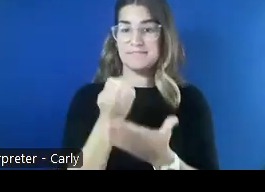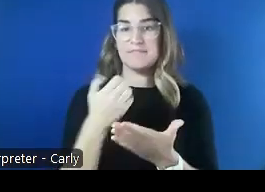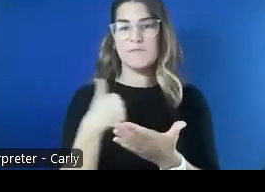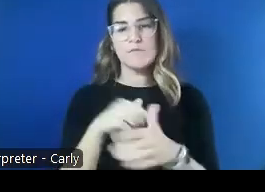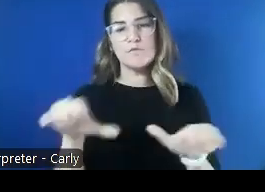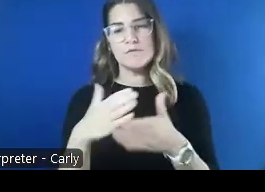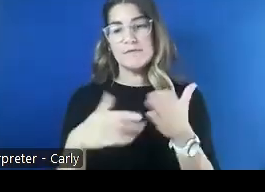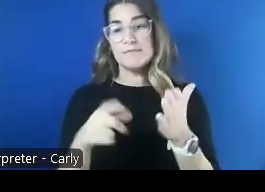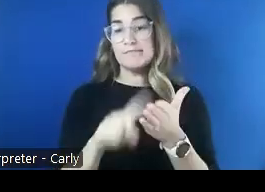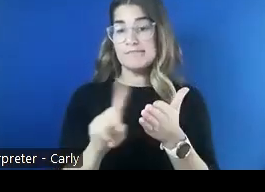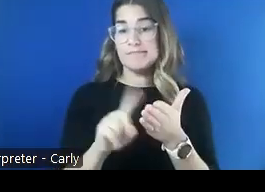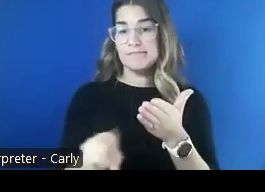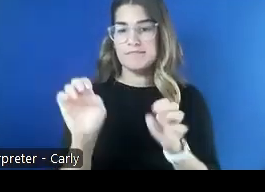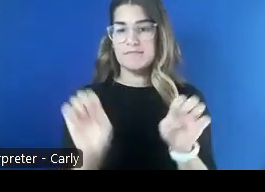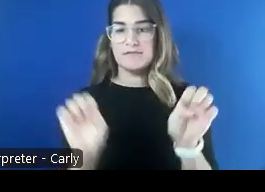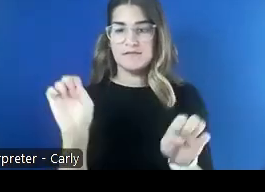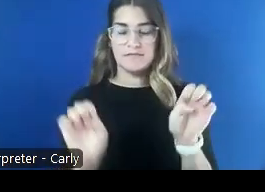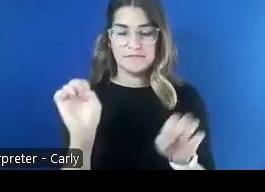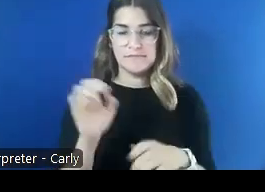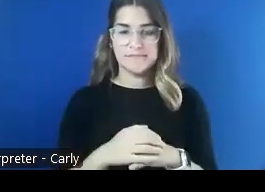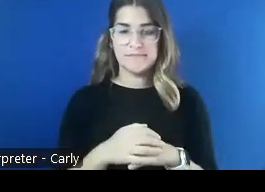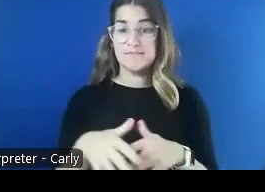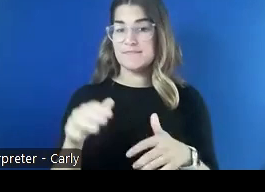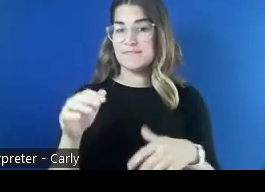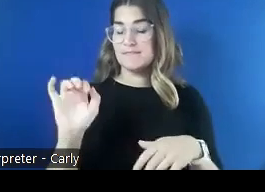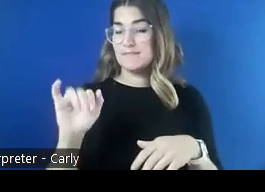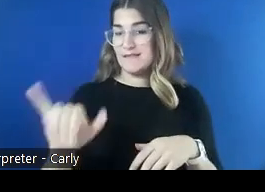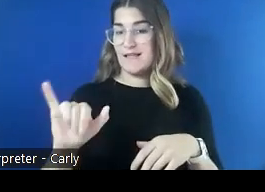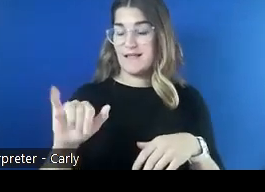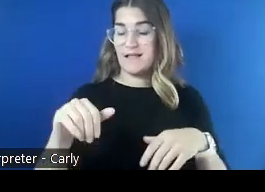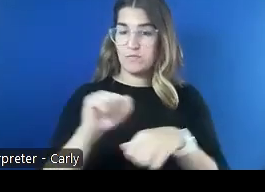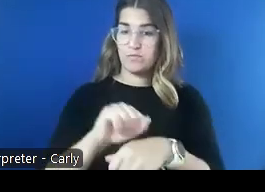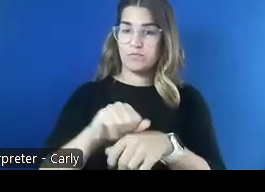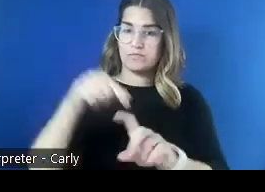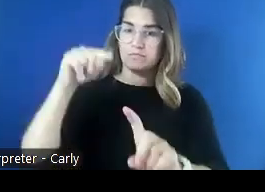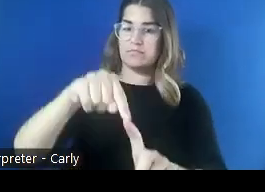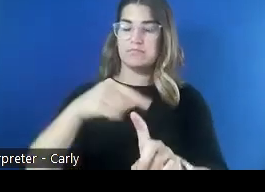evaluation efforts and these efforts are focused really on better understanding for whom and under